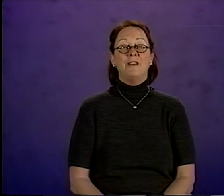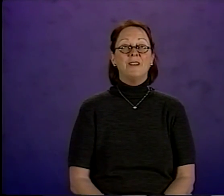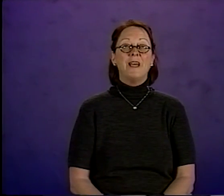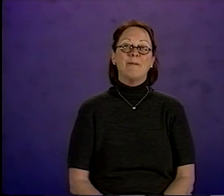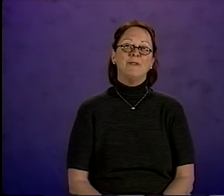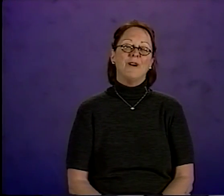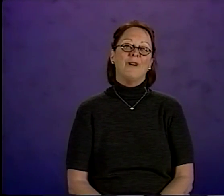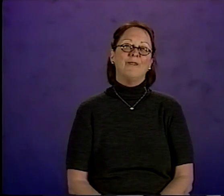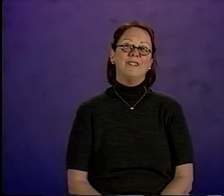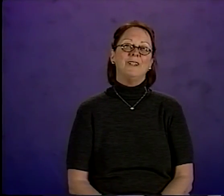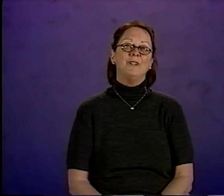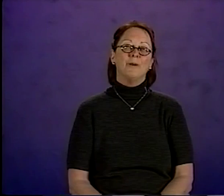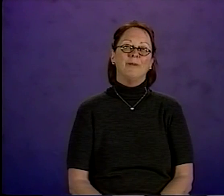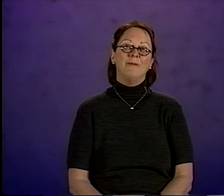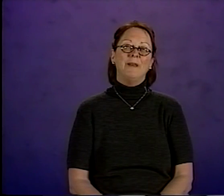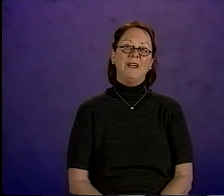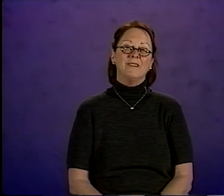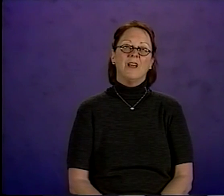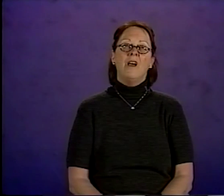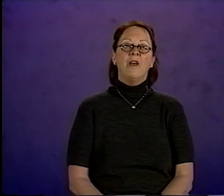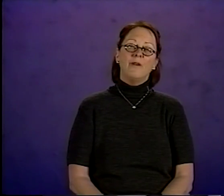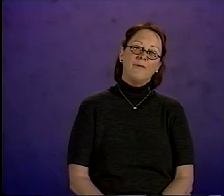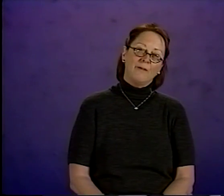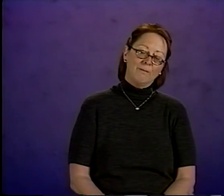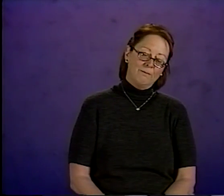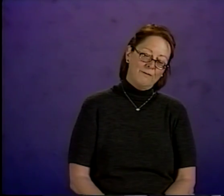does happen to all of us at interpreted meetings. The